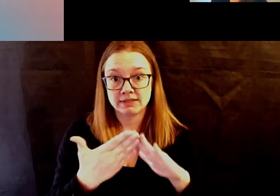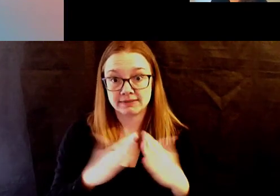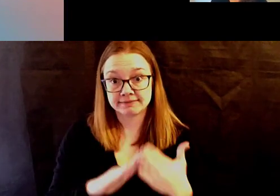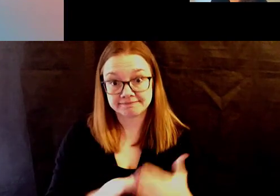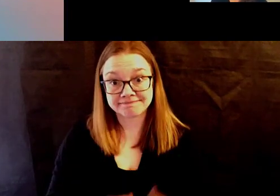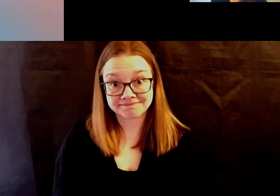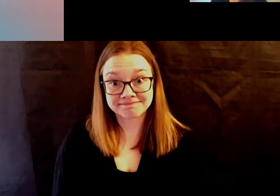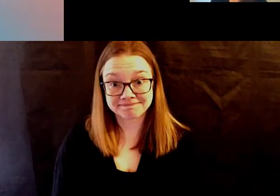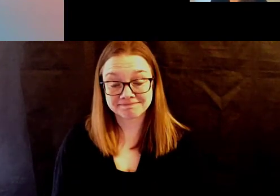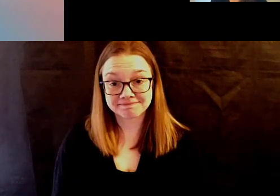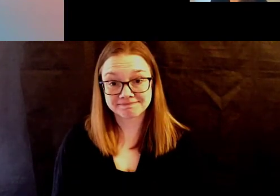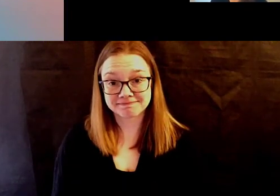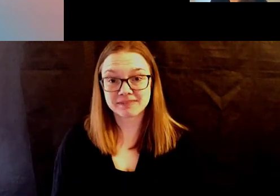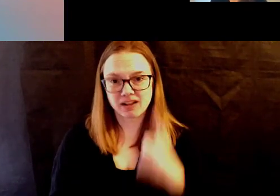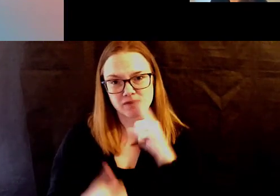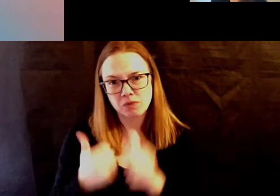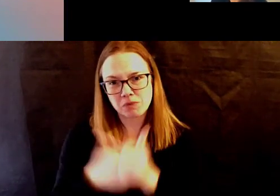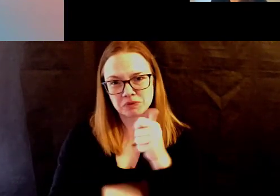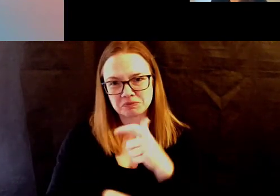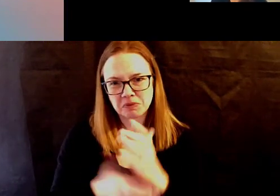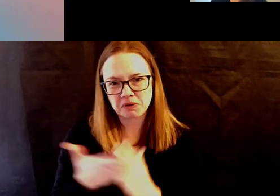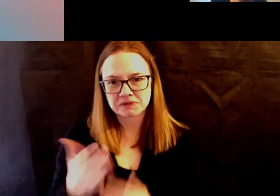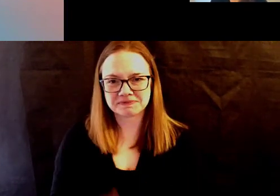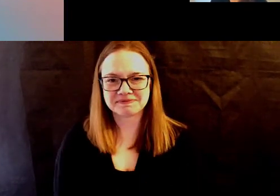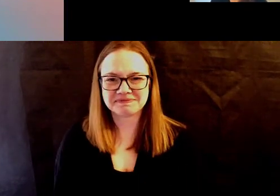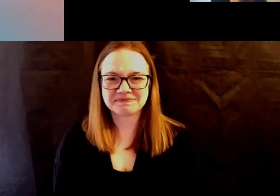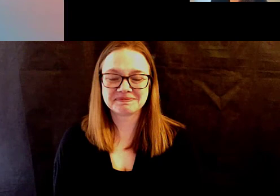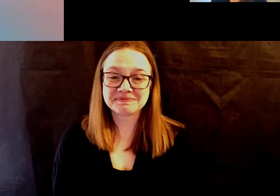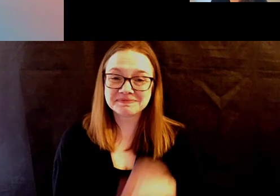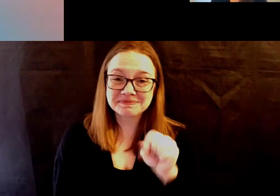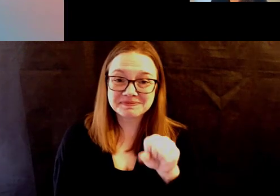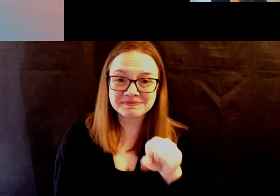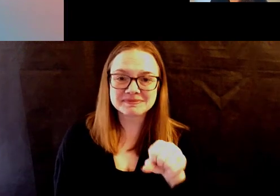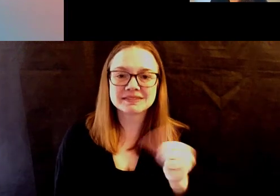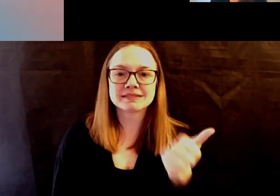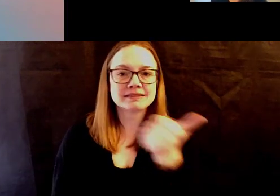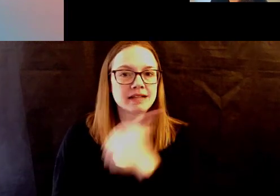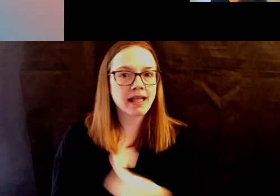for the most part. So, yeah. If anybody has any other questions,